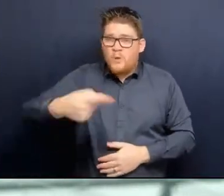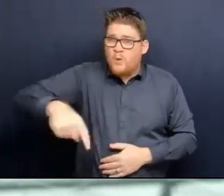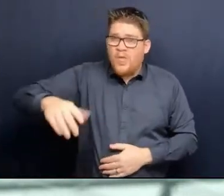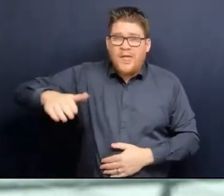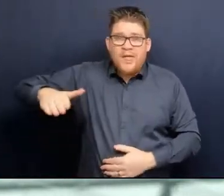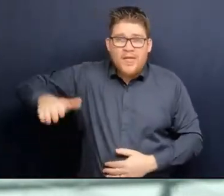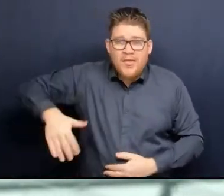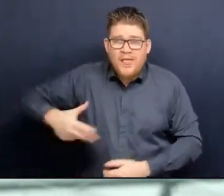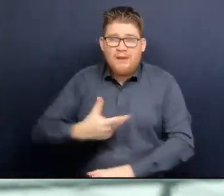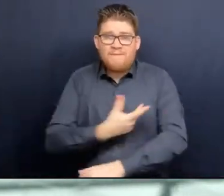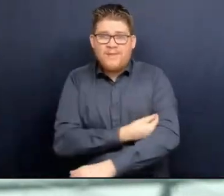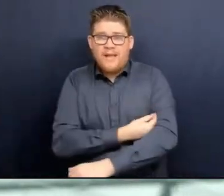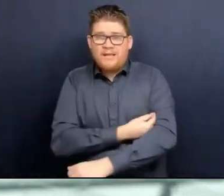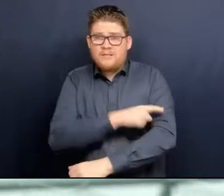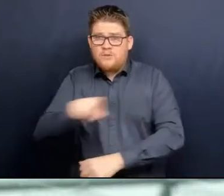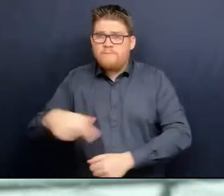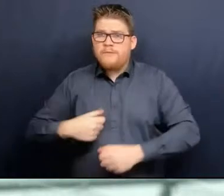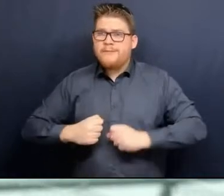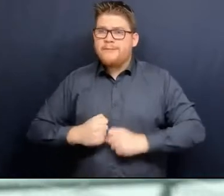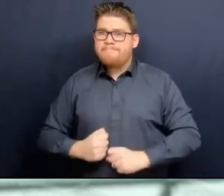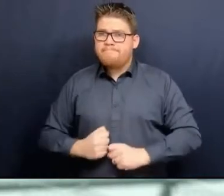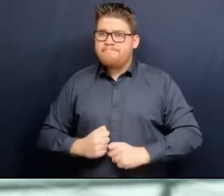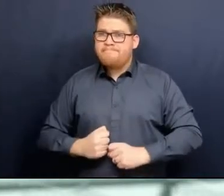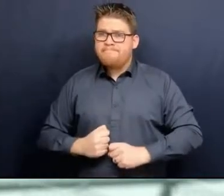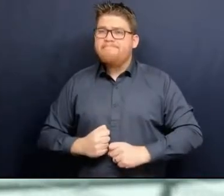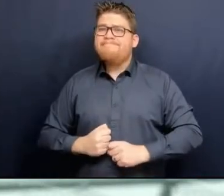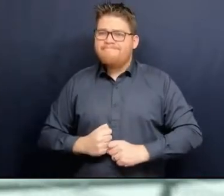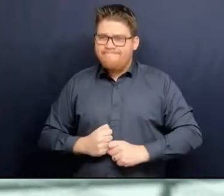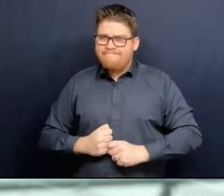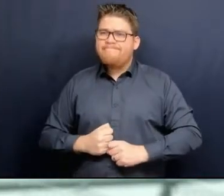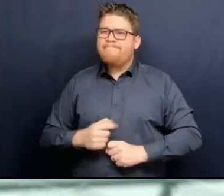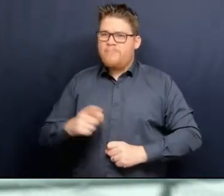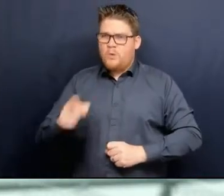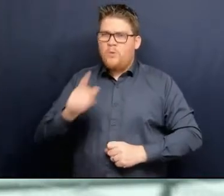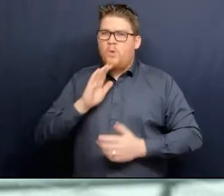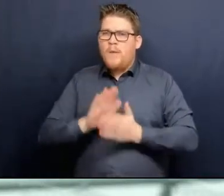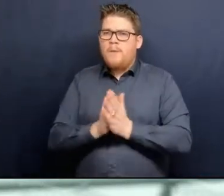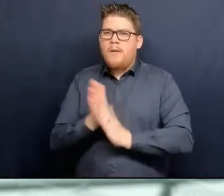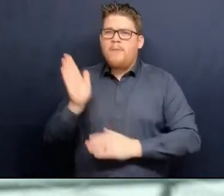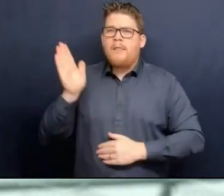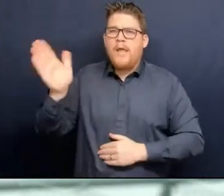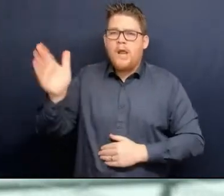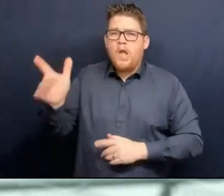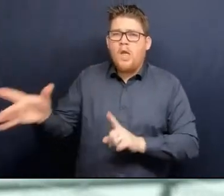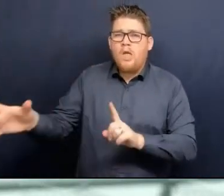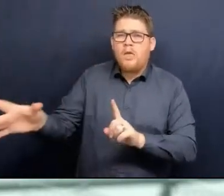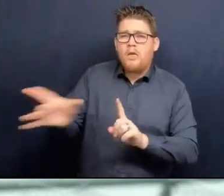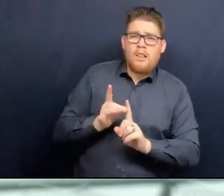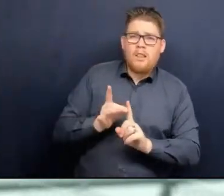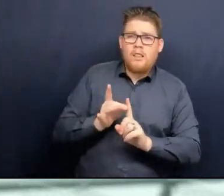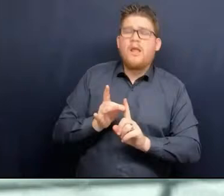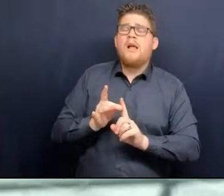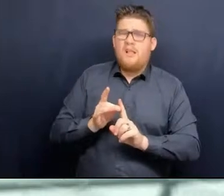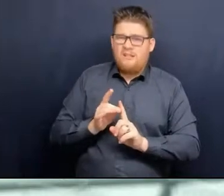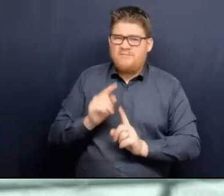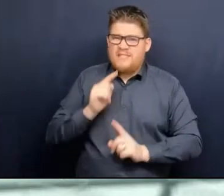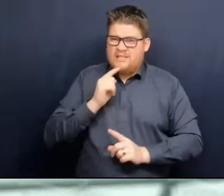stimulated By vaccination to recognize this virus when you're